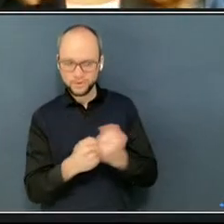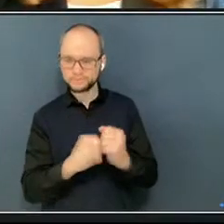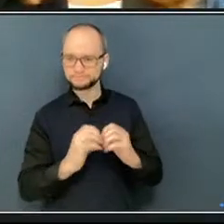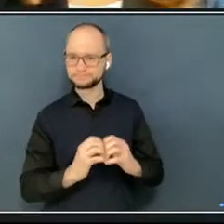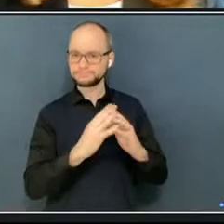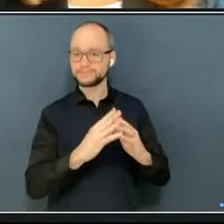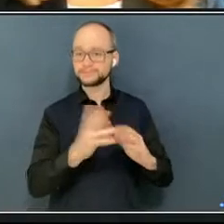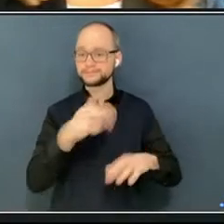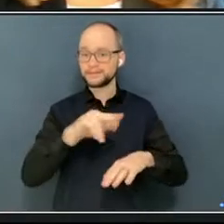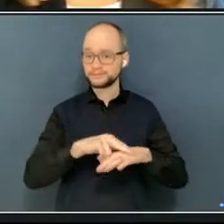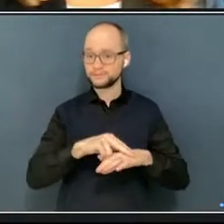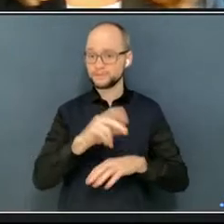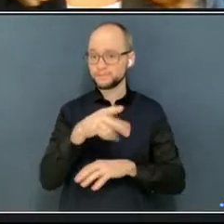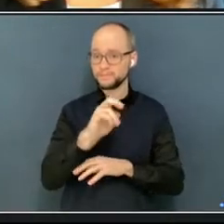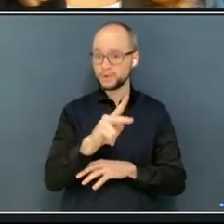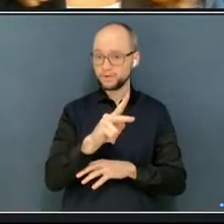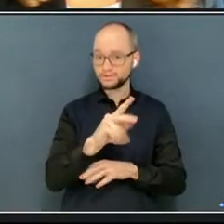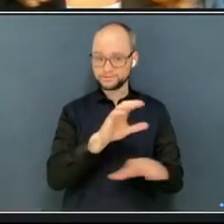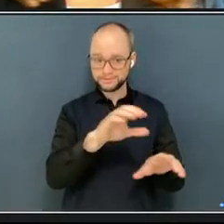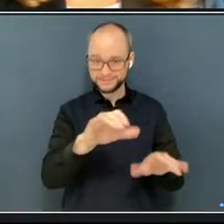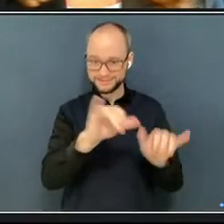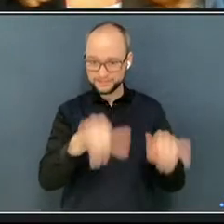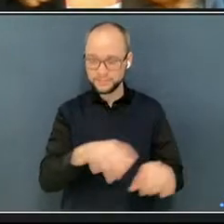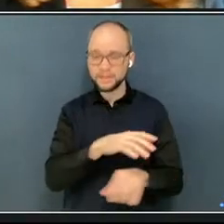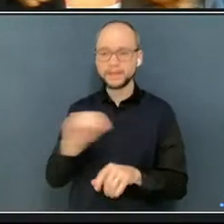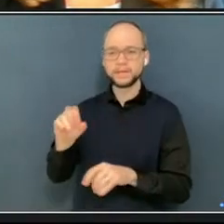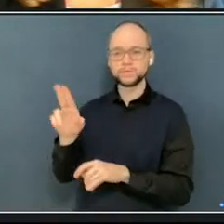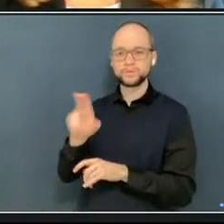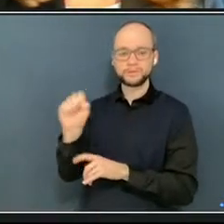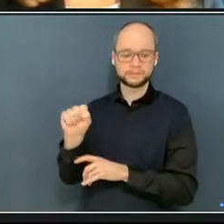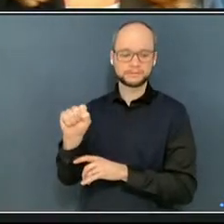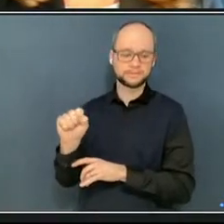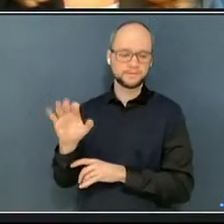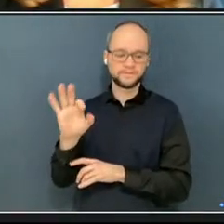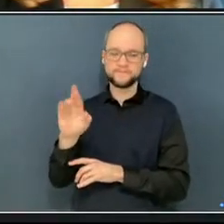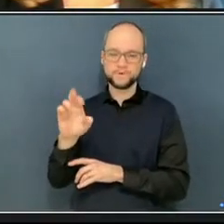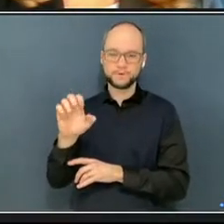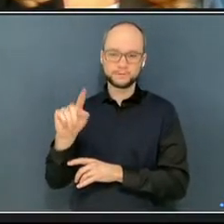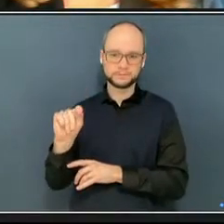There are numerous documents connected to Frederick Law Olmsted in the holdings of the National